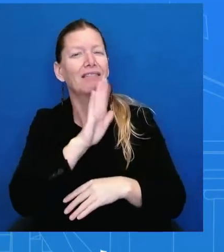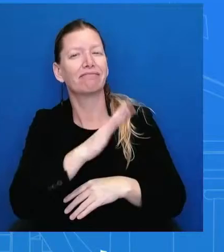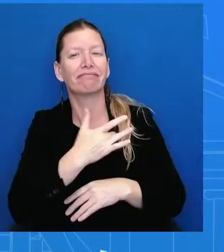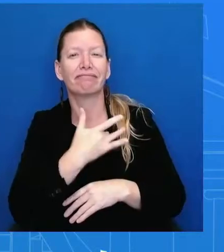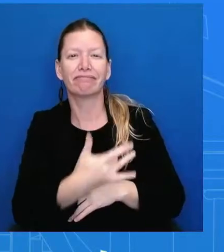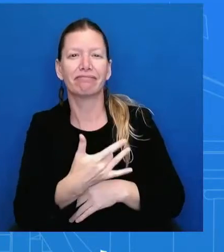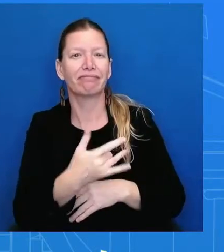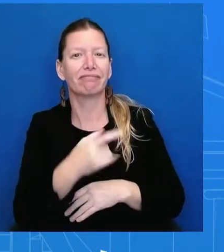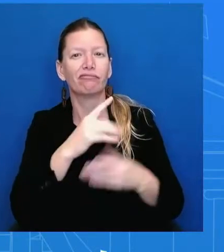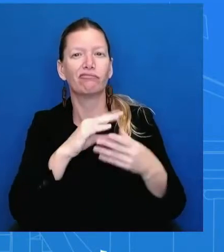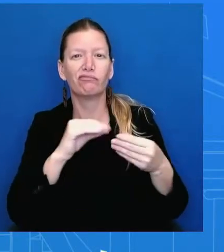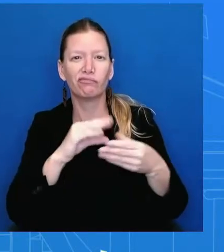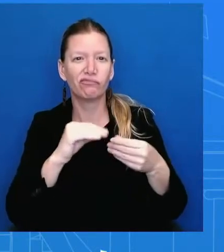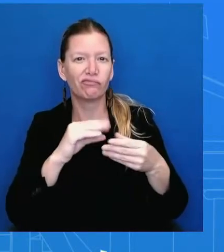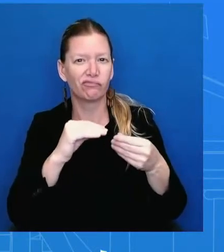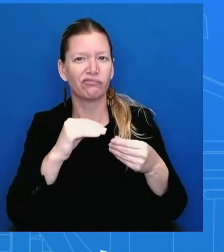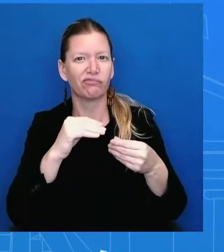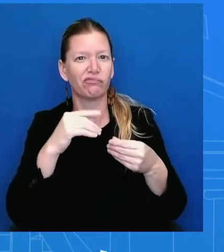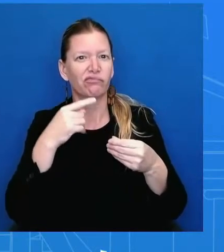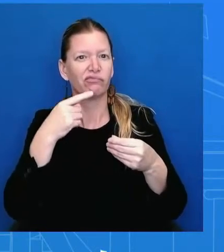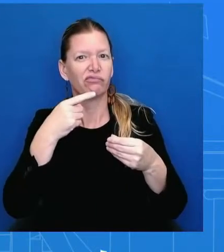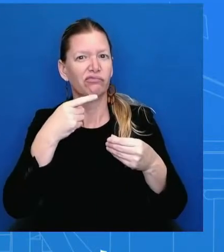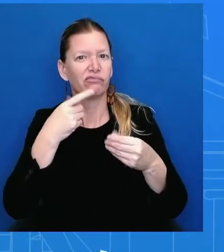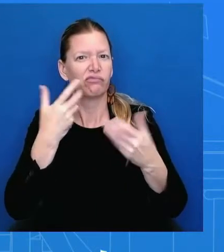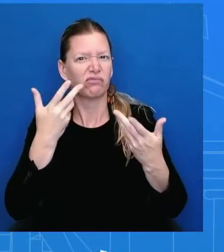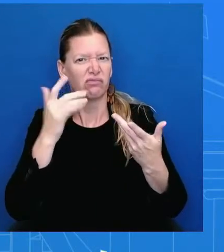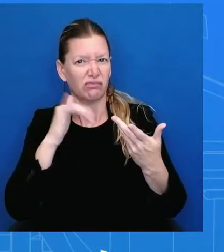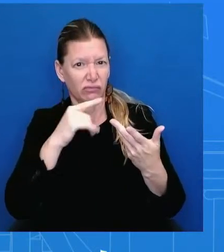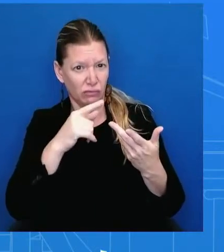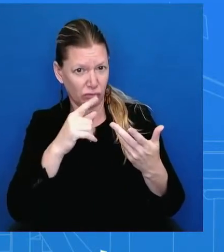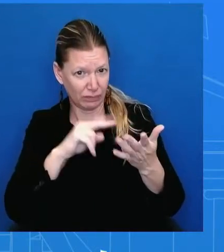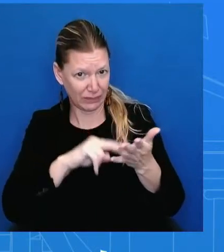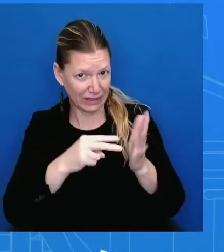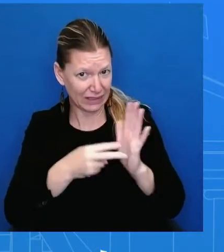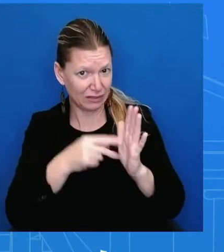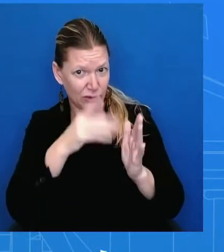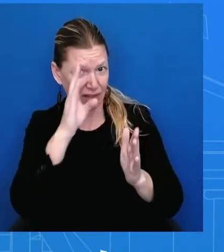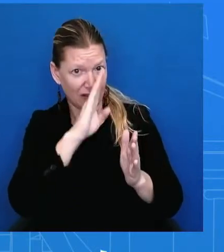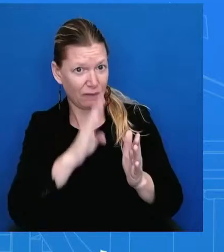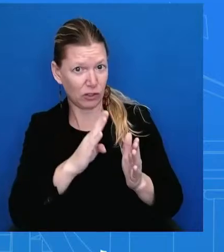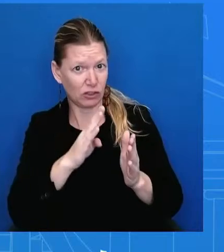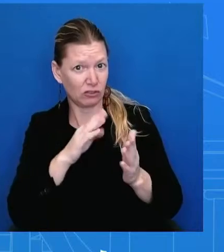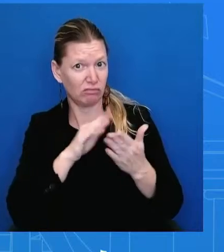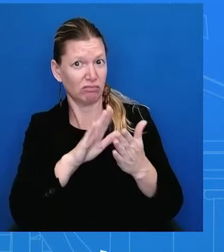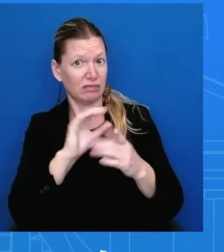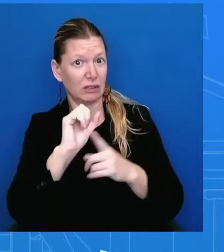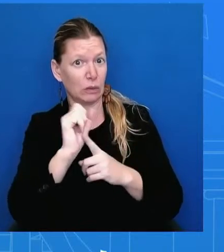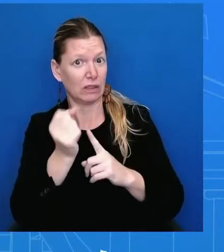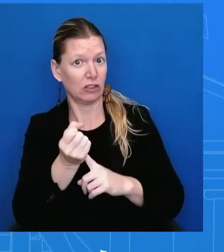where you thought that he was displaying any of those symptoms or affectations